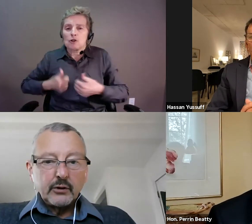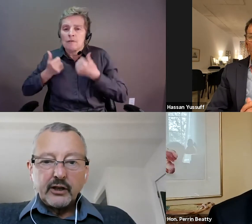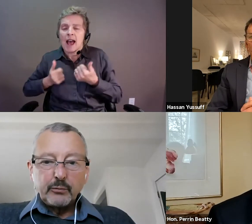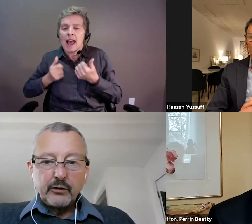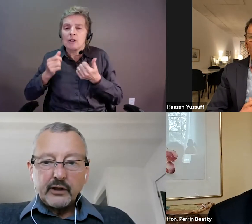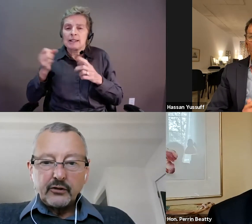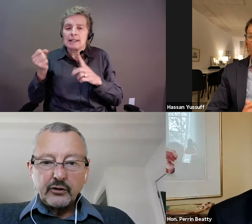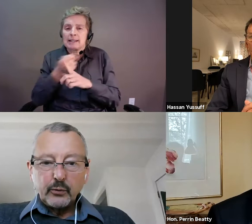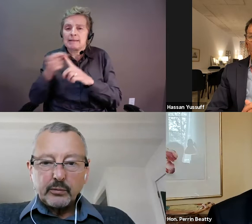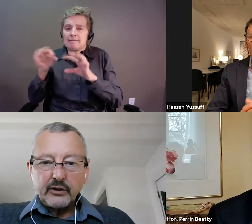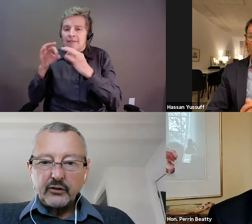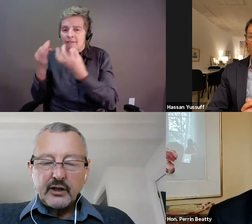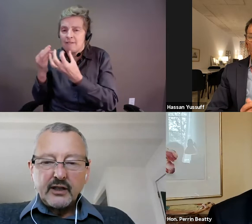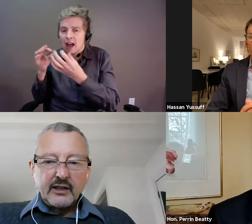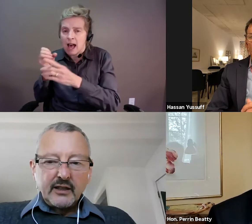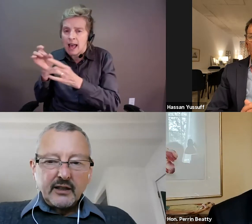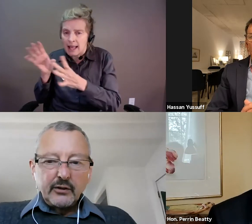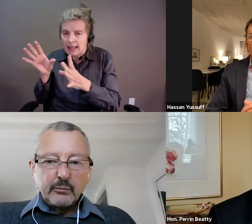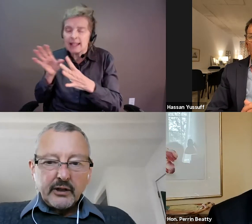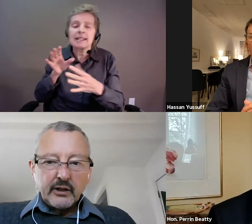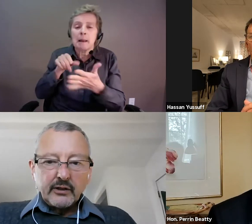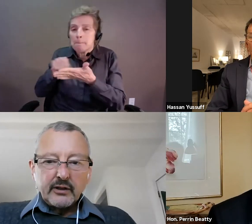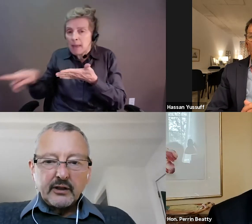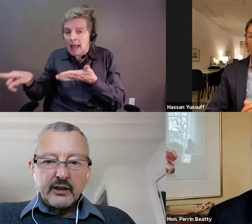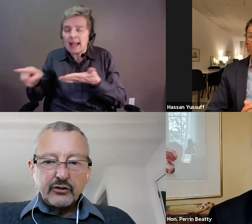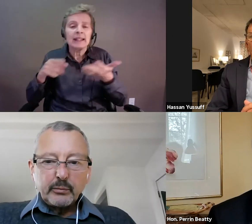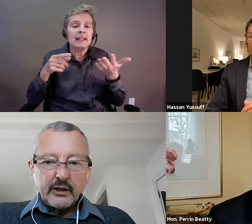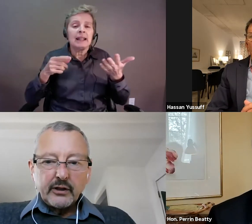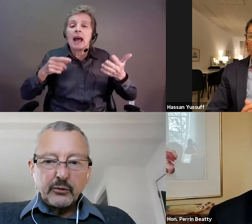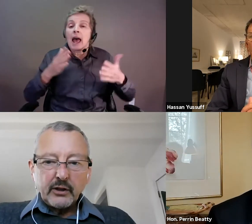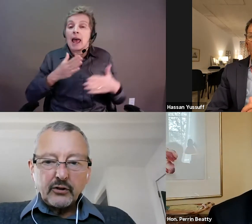harassment and violence in the workplace. And dear to my heart, a national ban on asbestos,